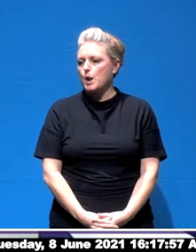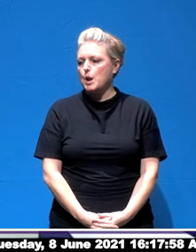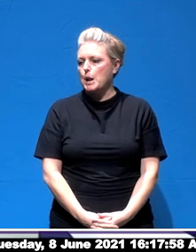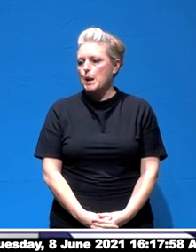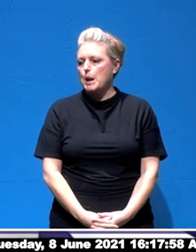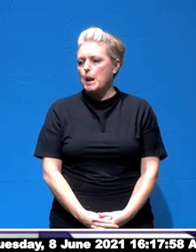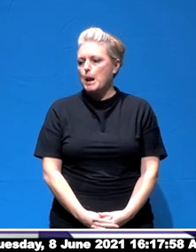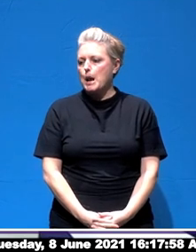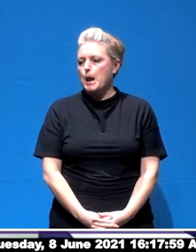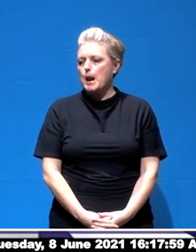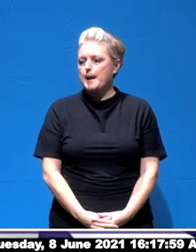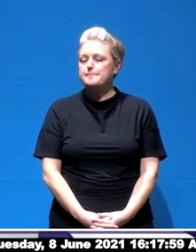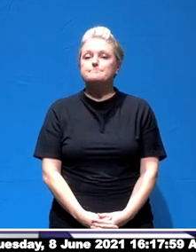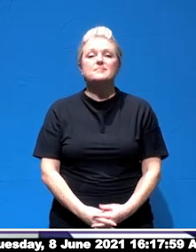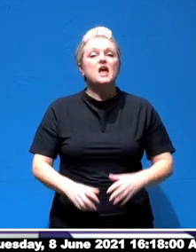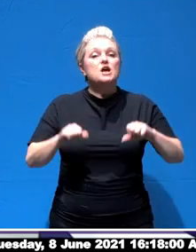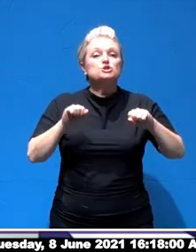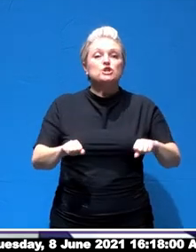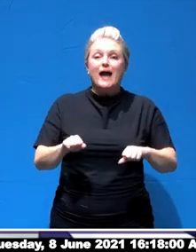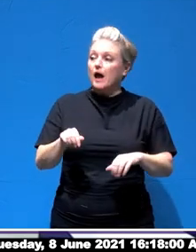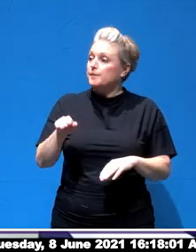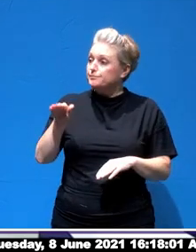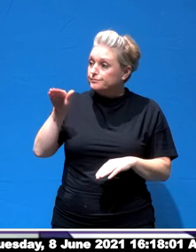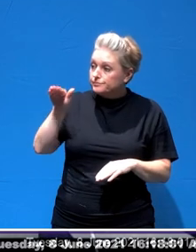Mr O'Brien, you have seen that paragraph? Yes, I have.